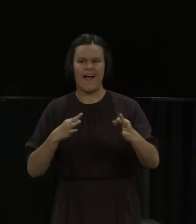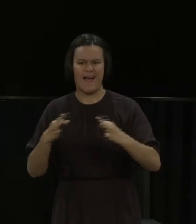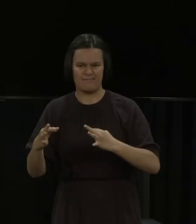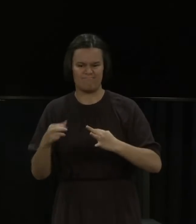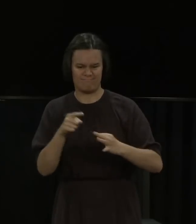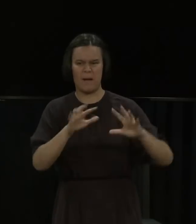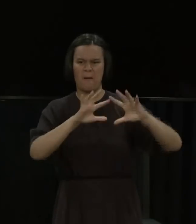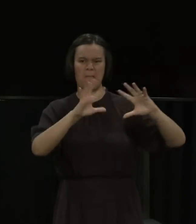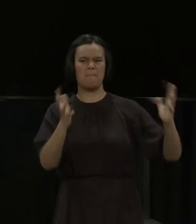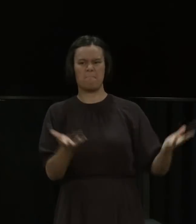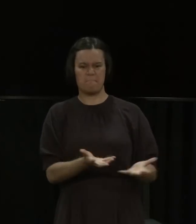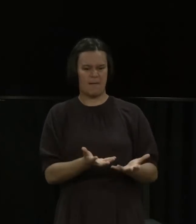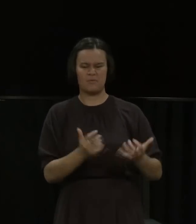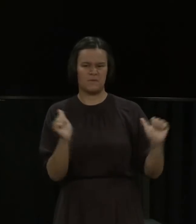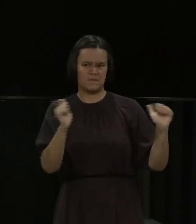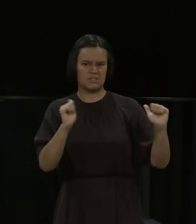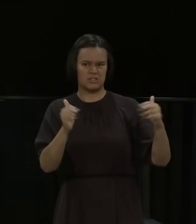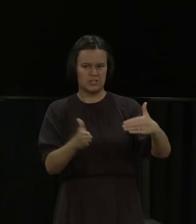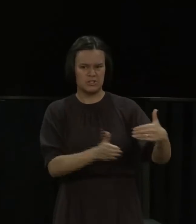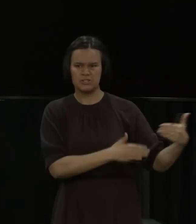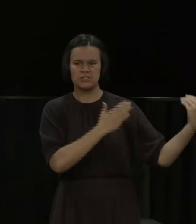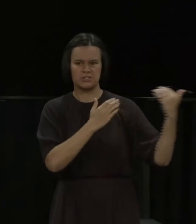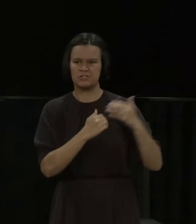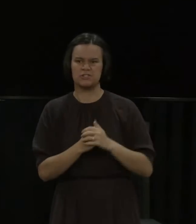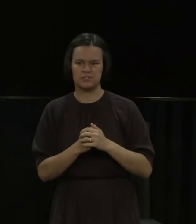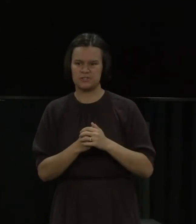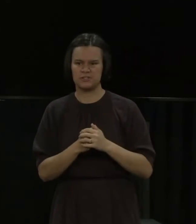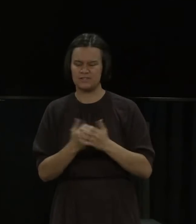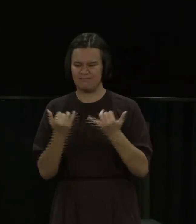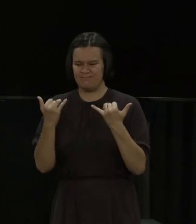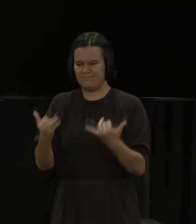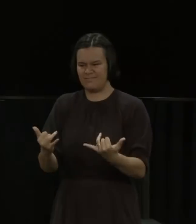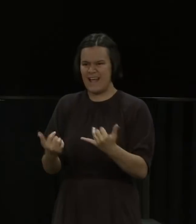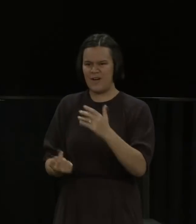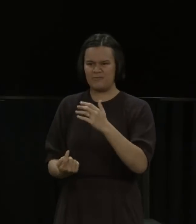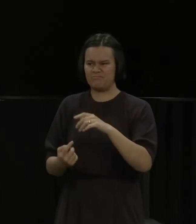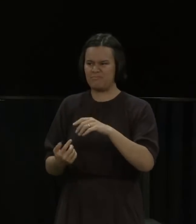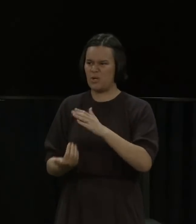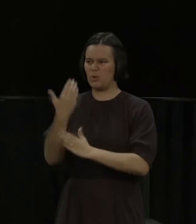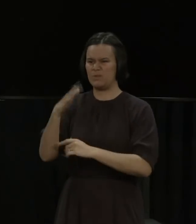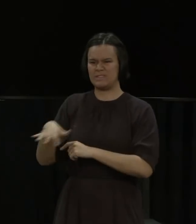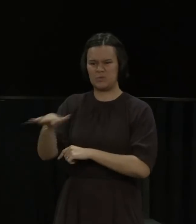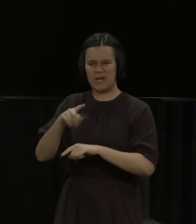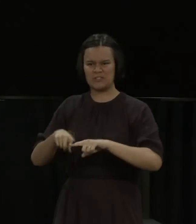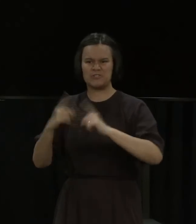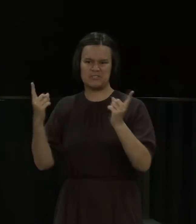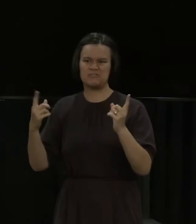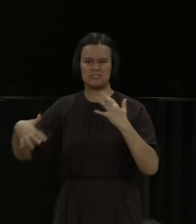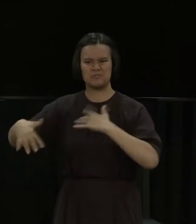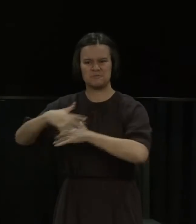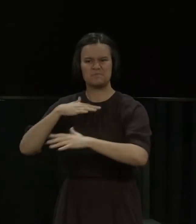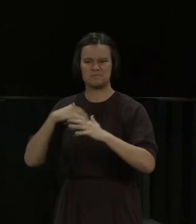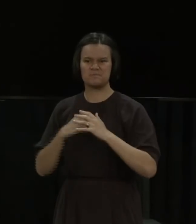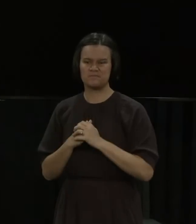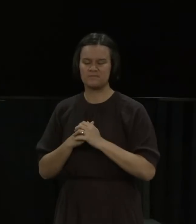tablets when there was no COVID-19 in New Zealand or Australia, and that is no longer the case on either side of the Tasman. I think we are now moving into